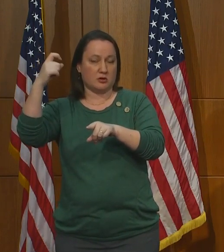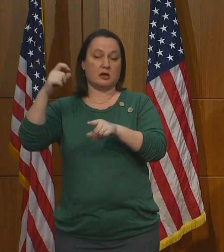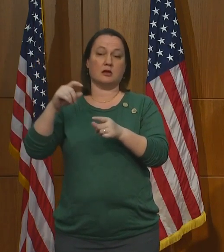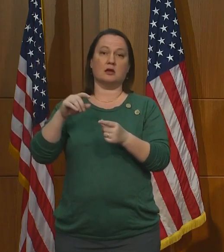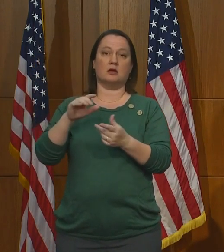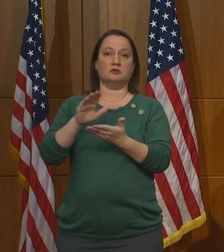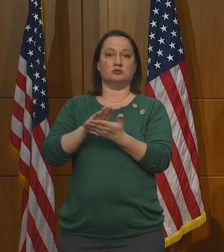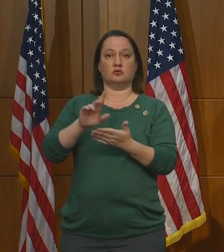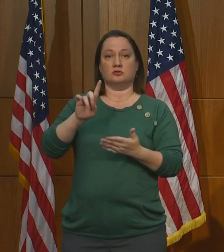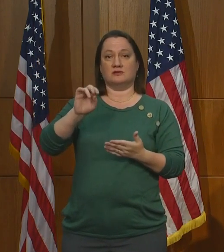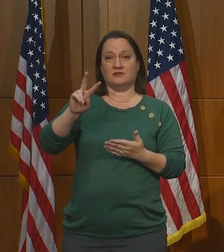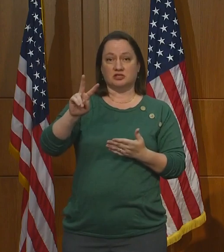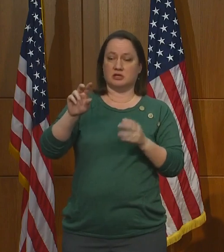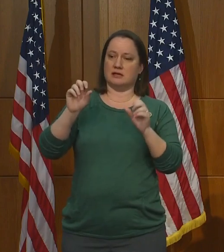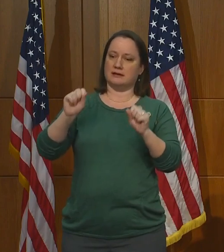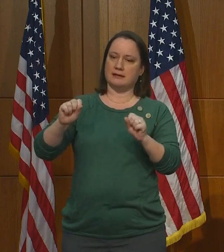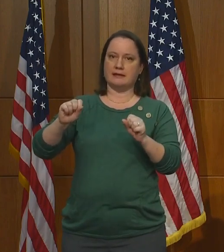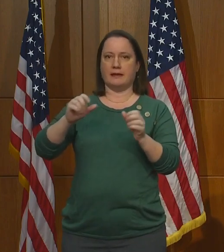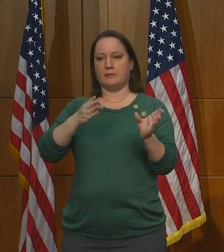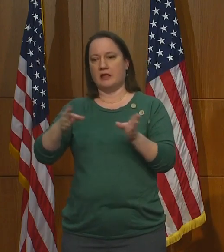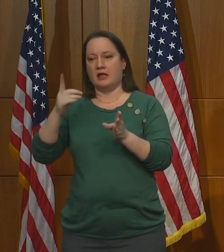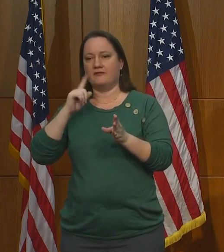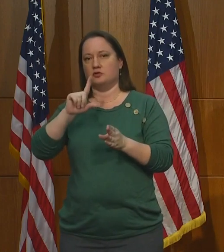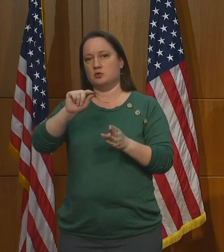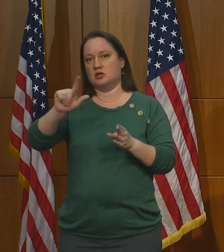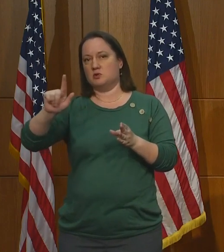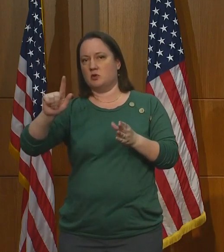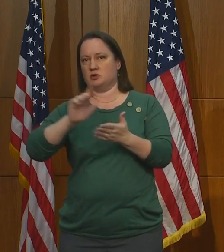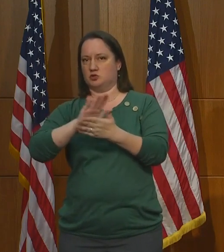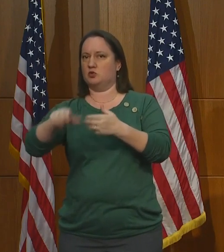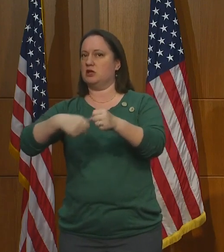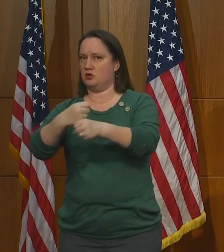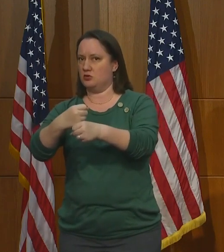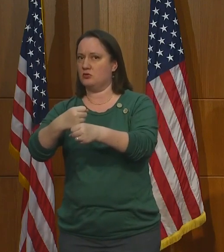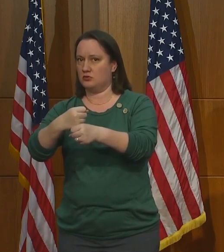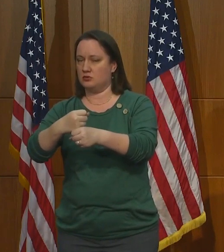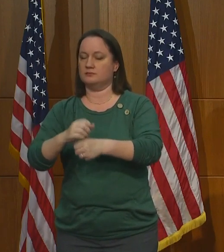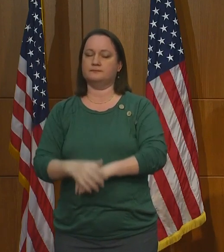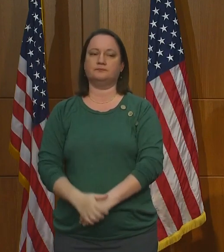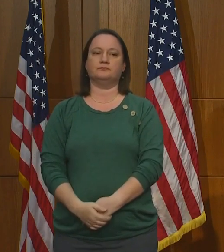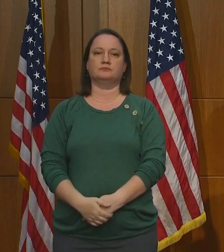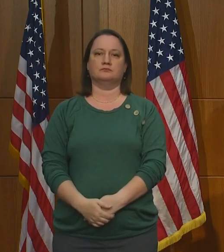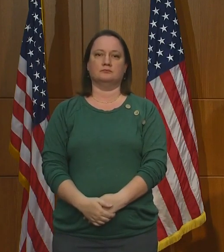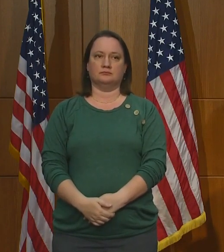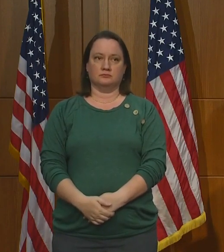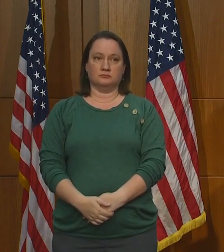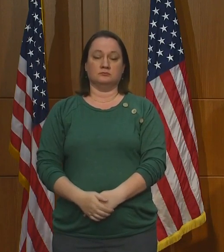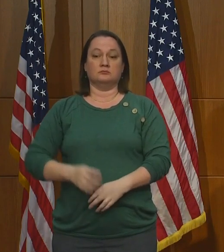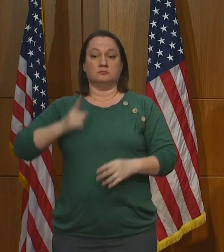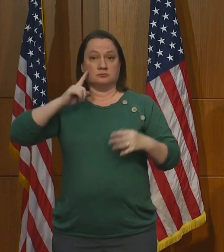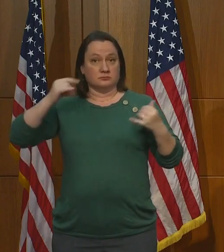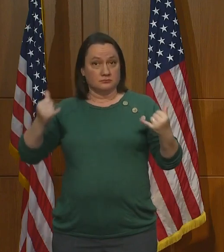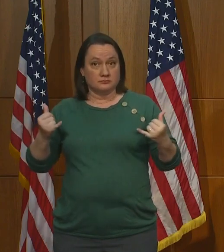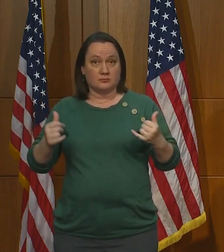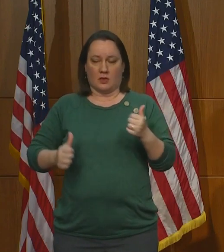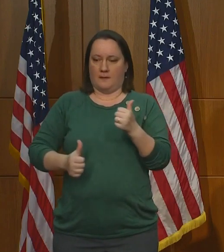AND WILL HELP DIVISIONS BEGIN PLANNING FOR THE TWENTY TWENTY ONE SCHOOL YEAR. WHAT THIS